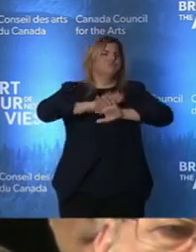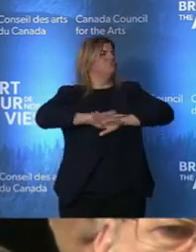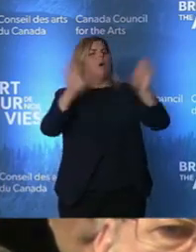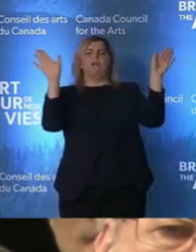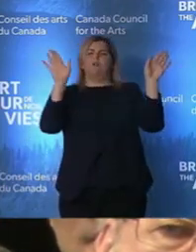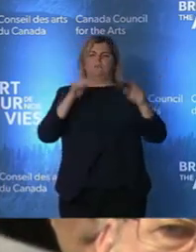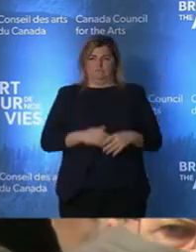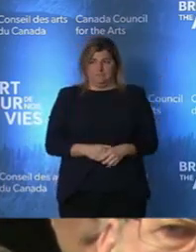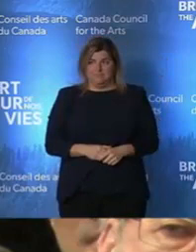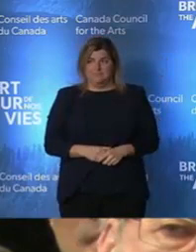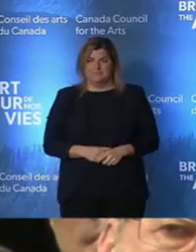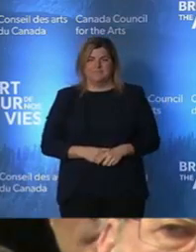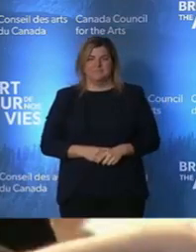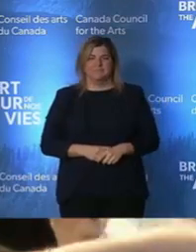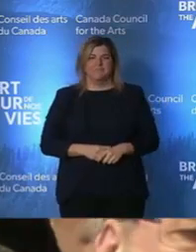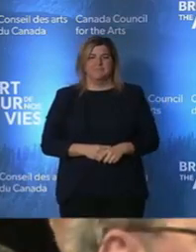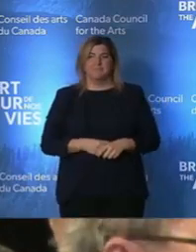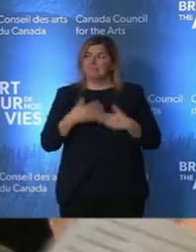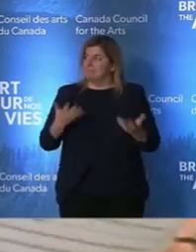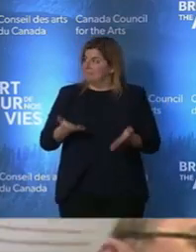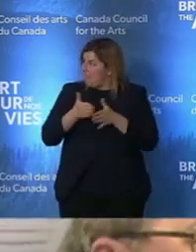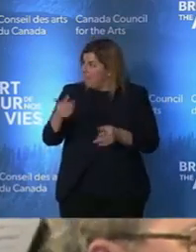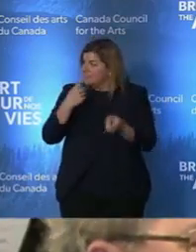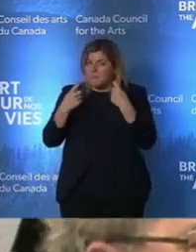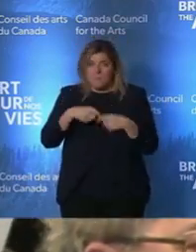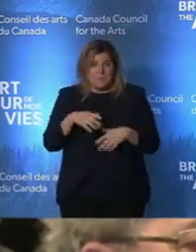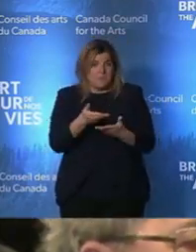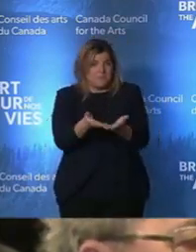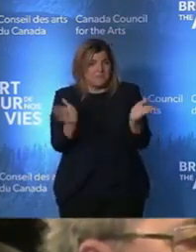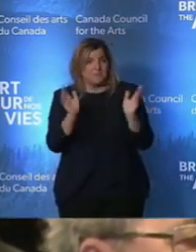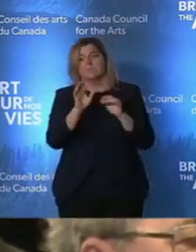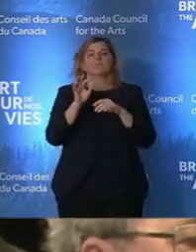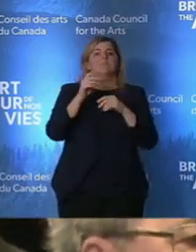If you're here in person, we invite you to come stand at the mic so we can